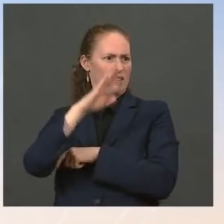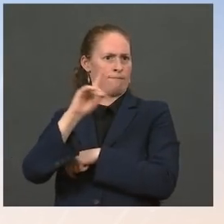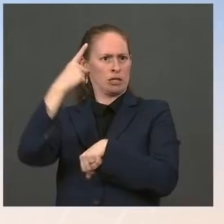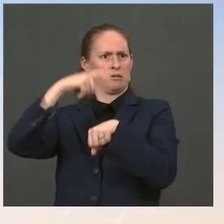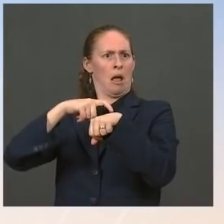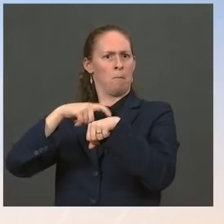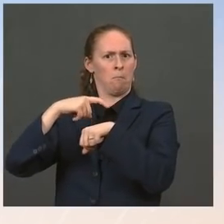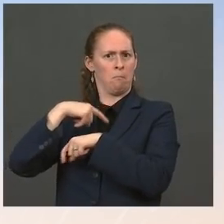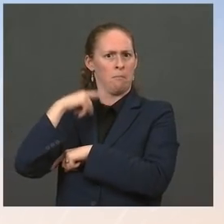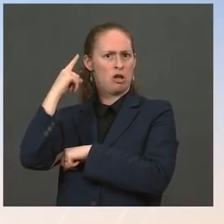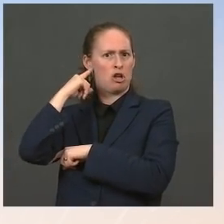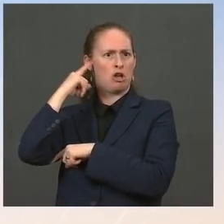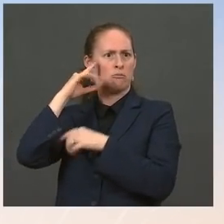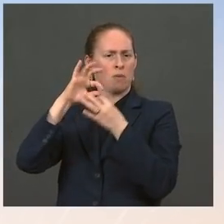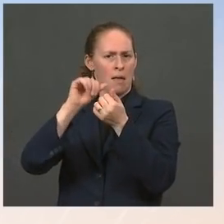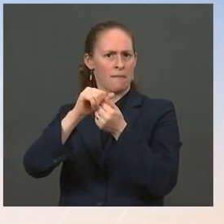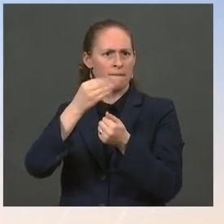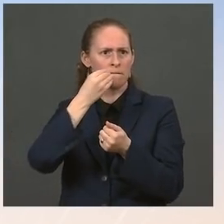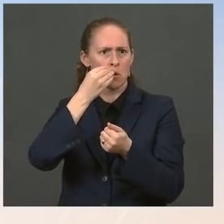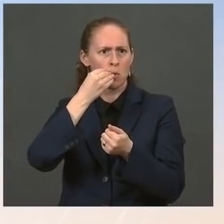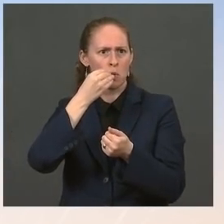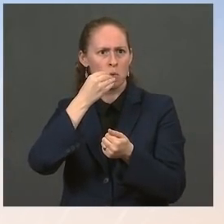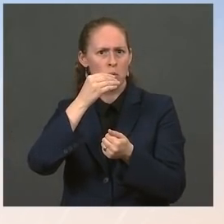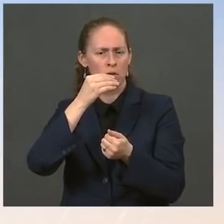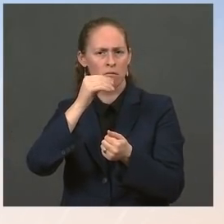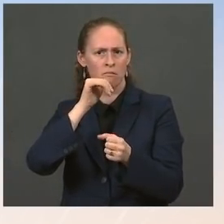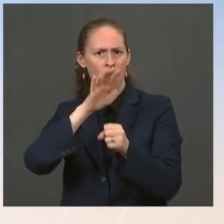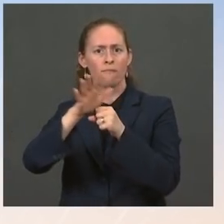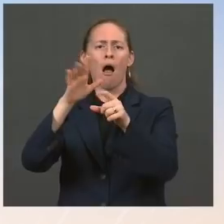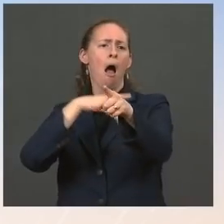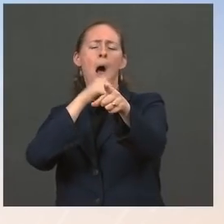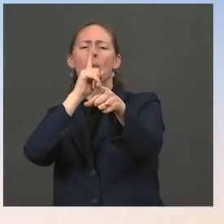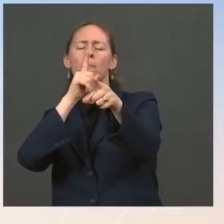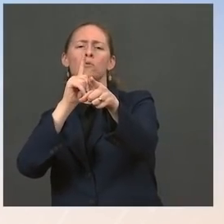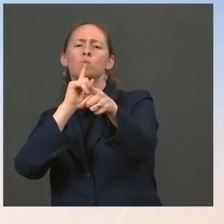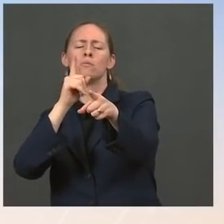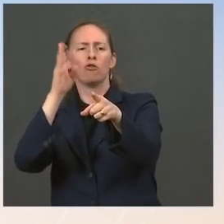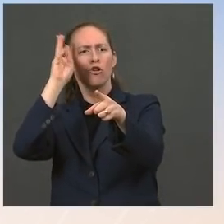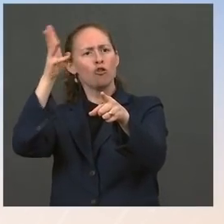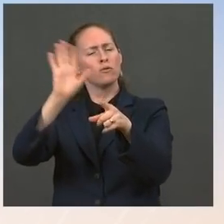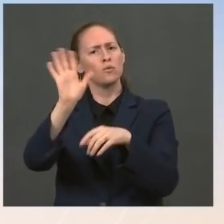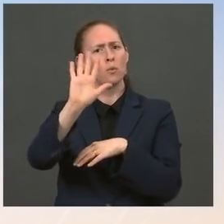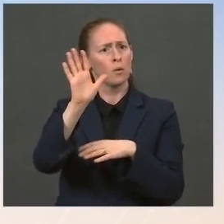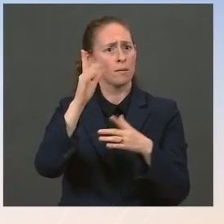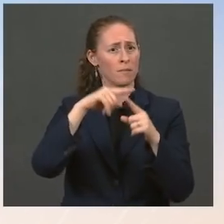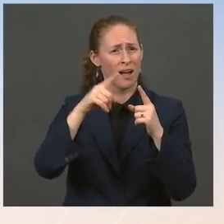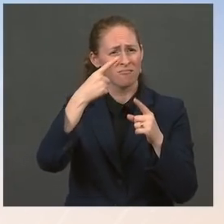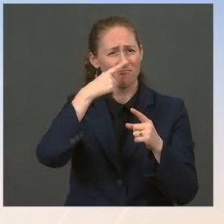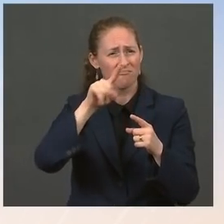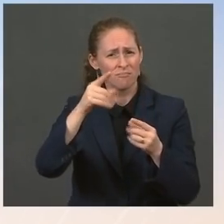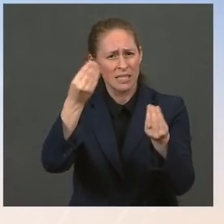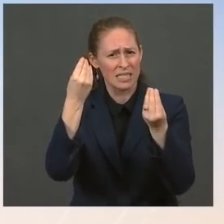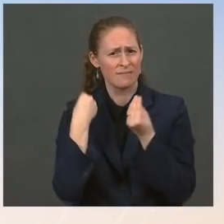It doesn't mean that it is not the case in certain schools, but if you have more information on that -- The Press: I do. get it to you. Ms. Psaki: -- come share that with me.